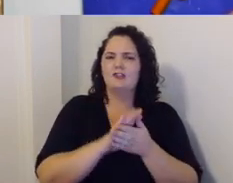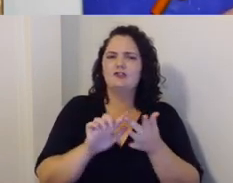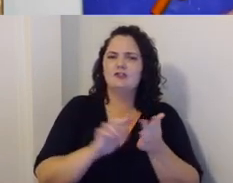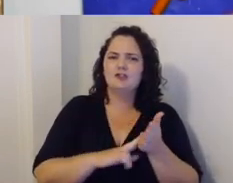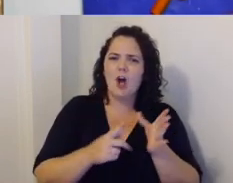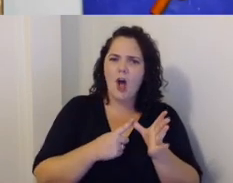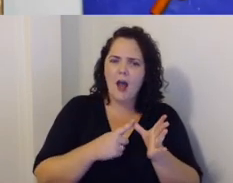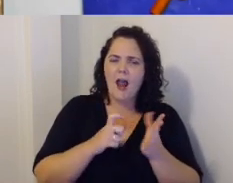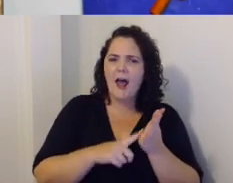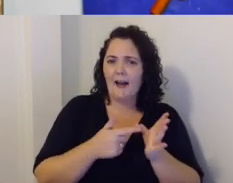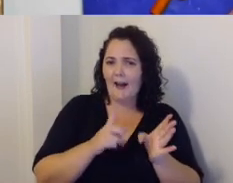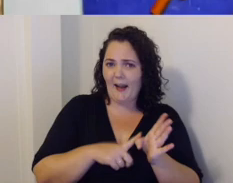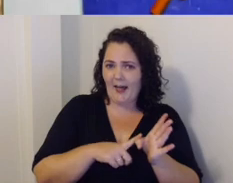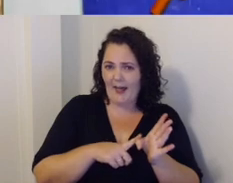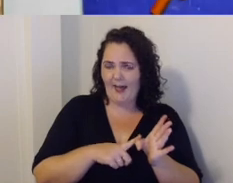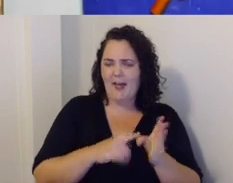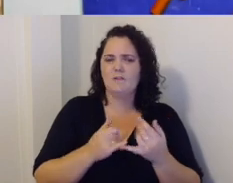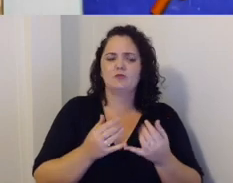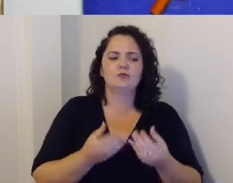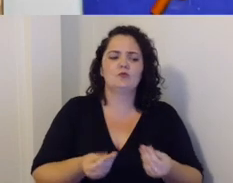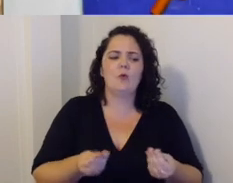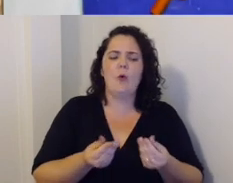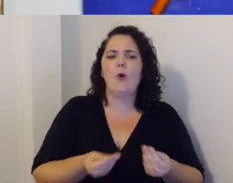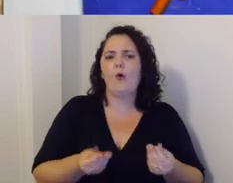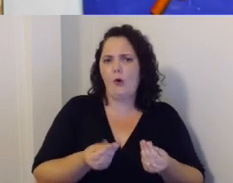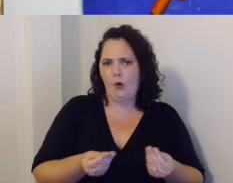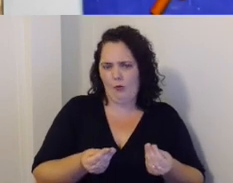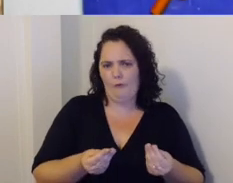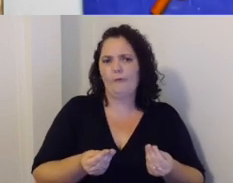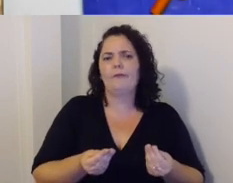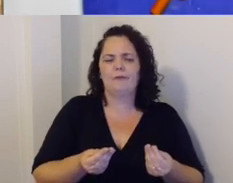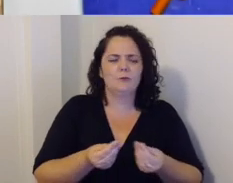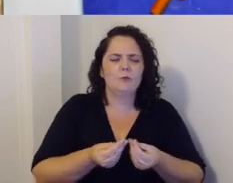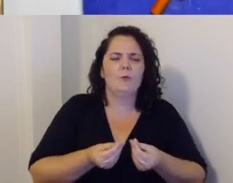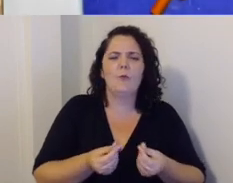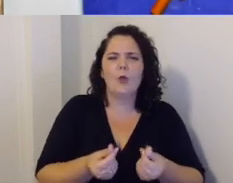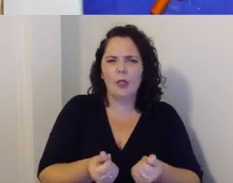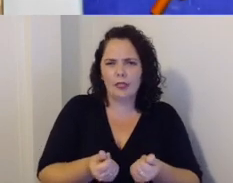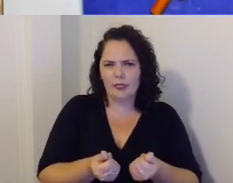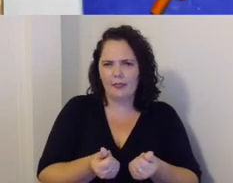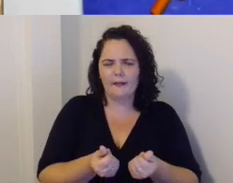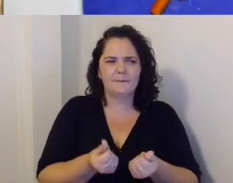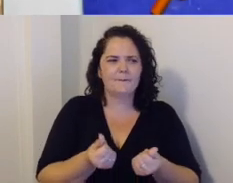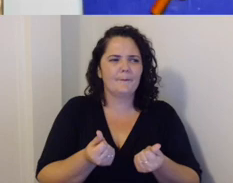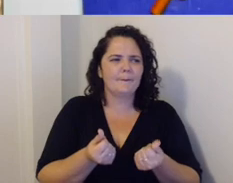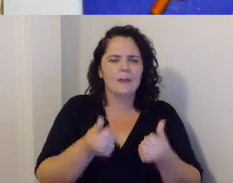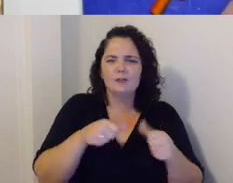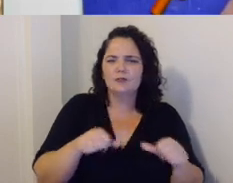as china clay but it's very very soft and very very silky smooth and powder powdery, it's used